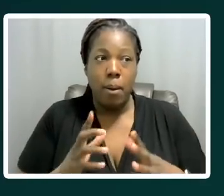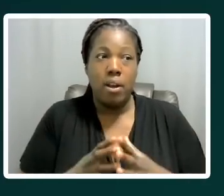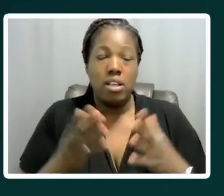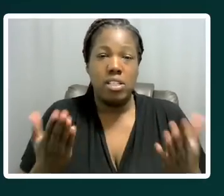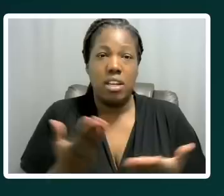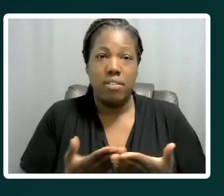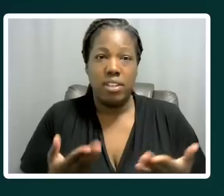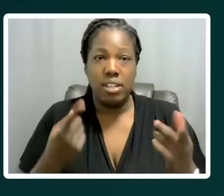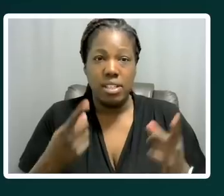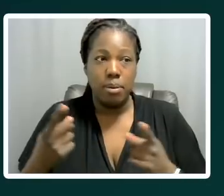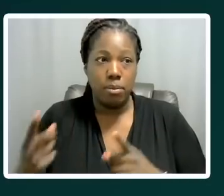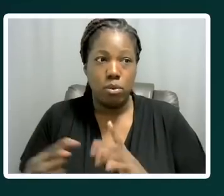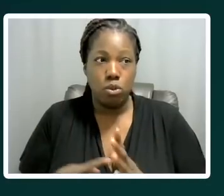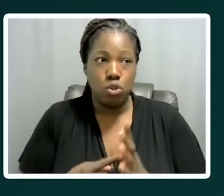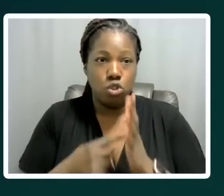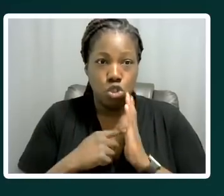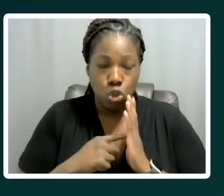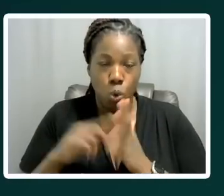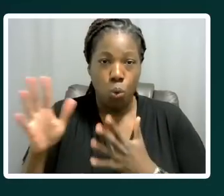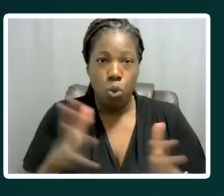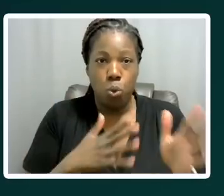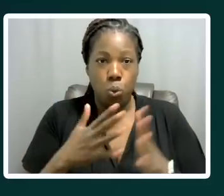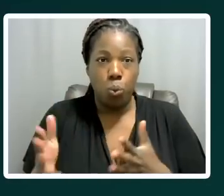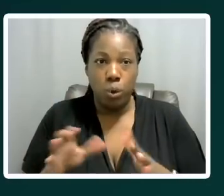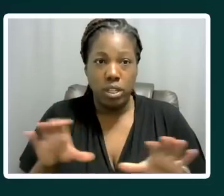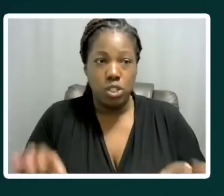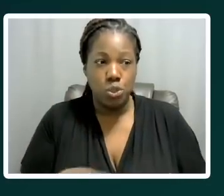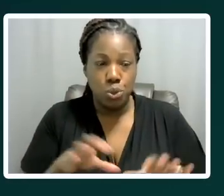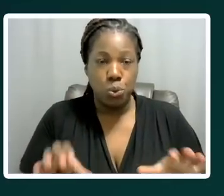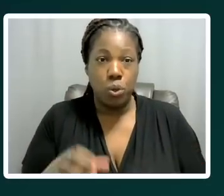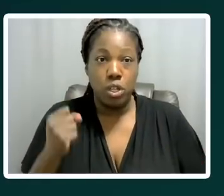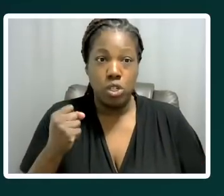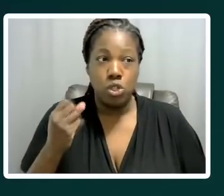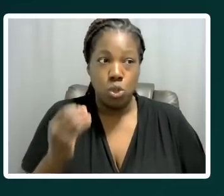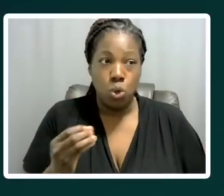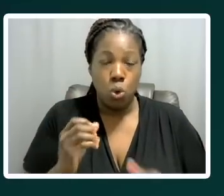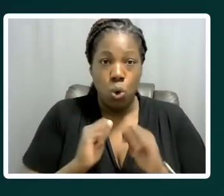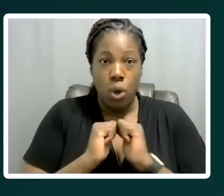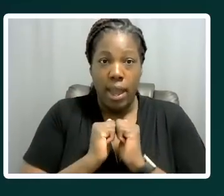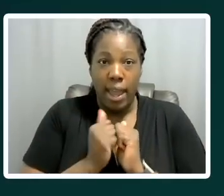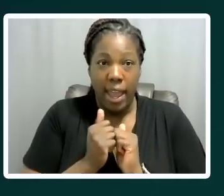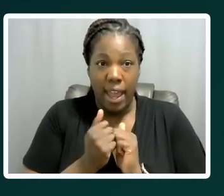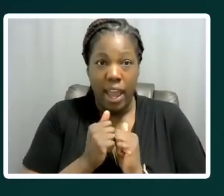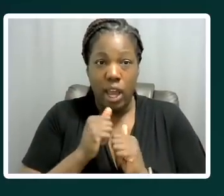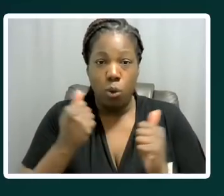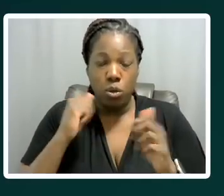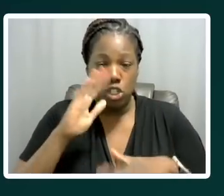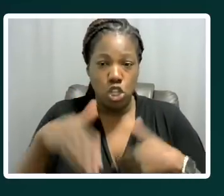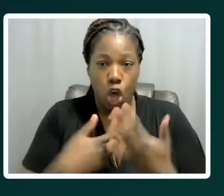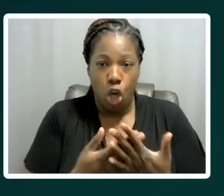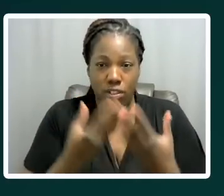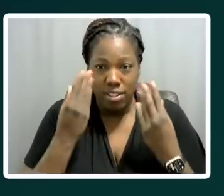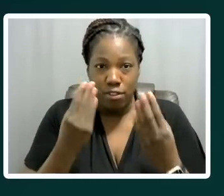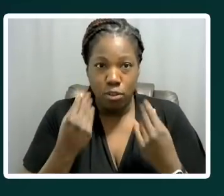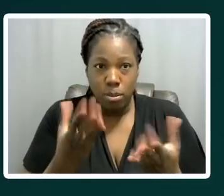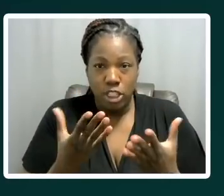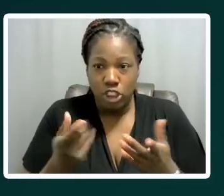show what the wind is doing at that time. So how is all of this done? Well, this is my